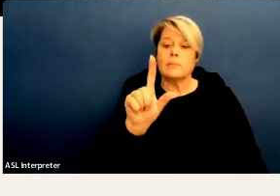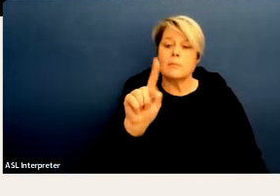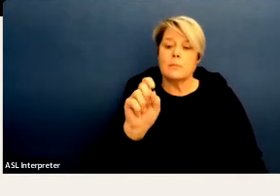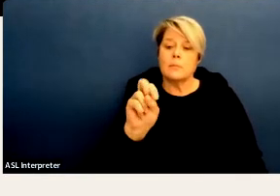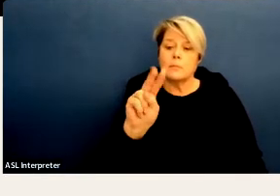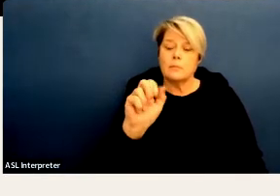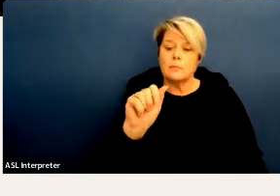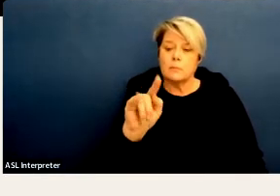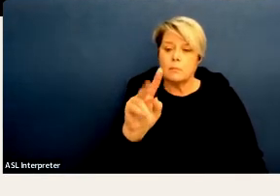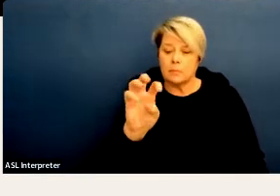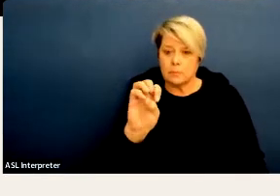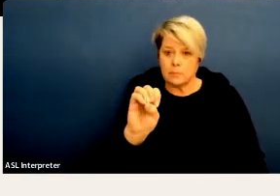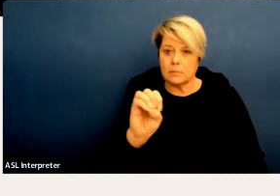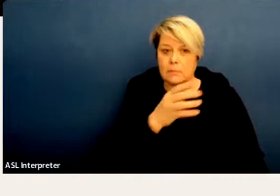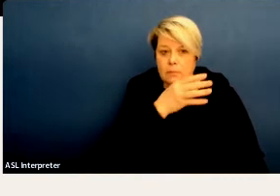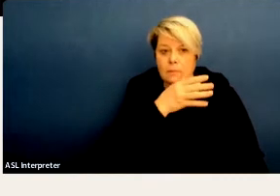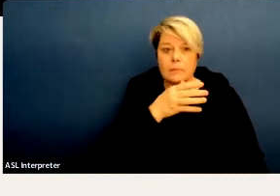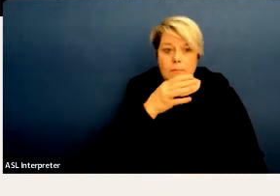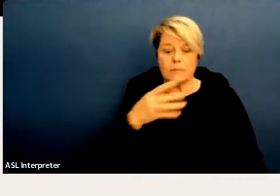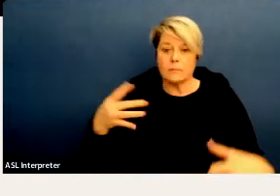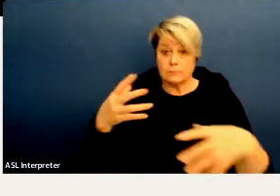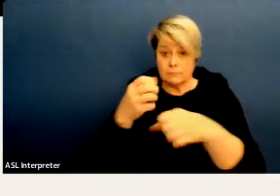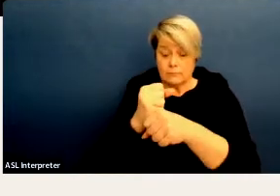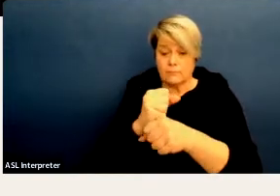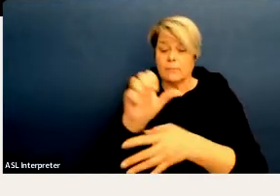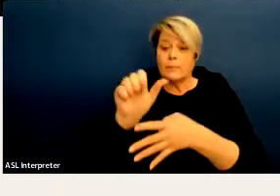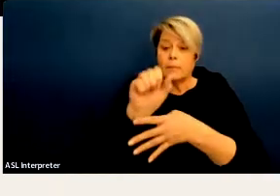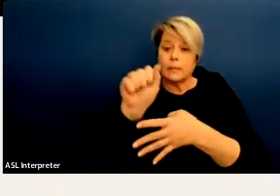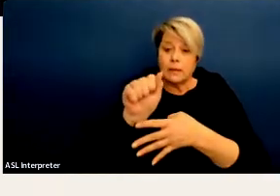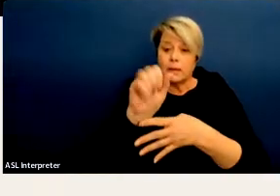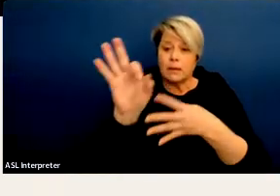do is I am going take us into the alternative farming